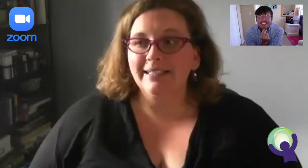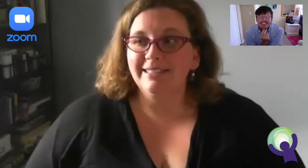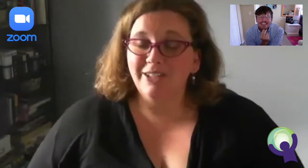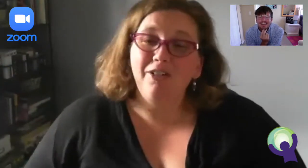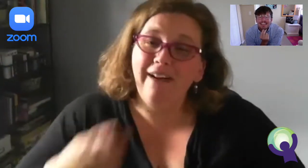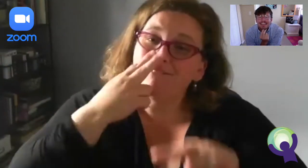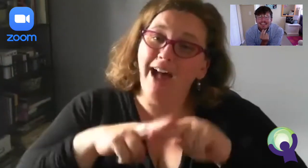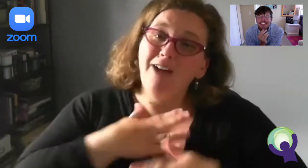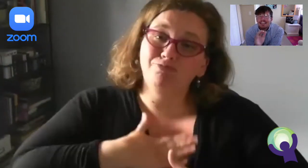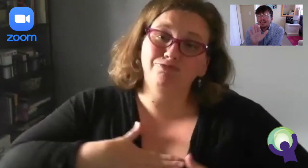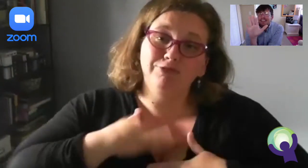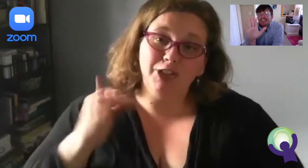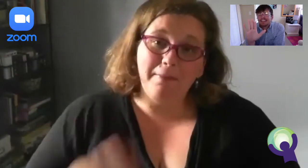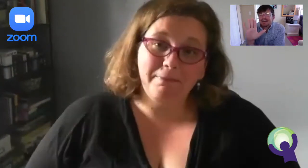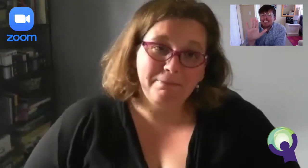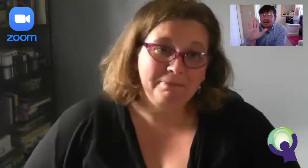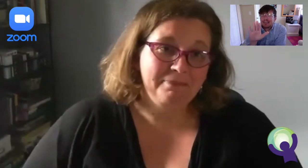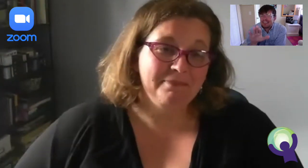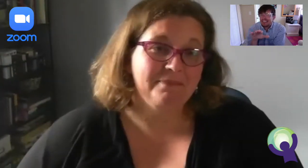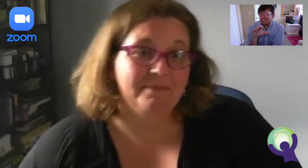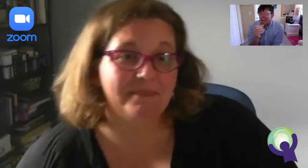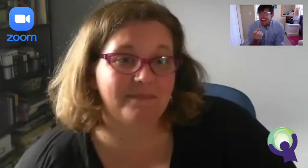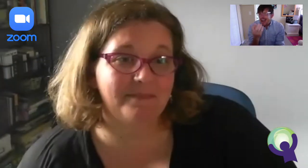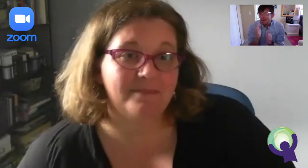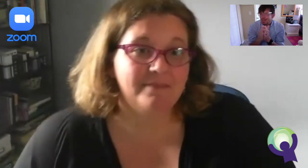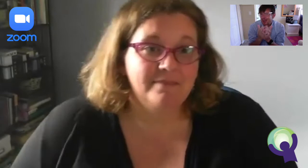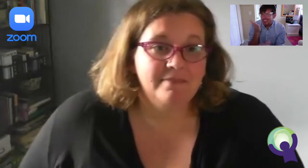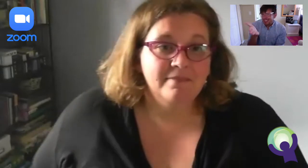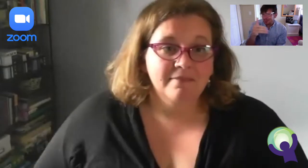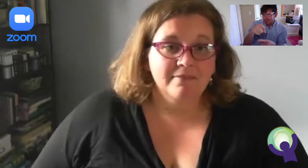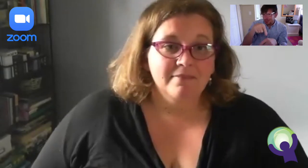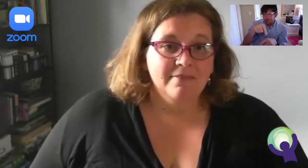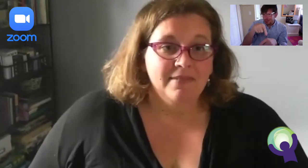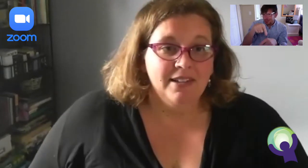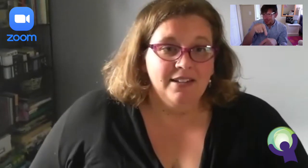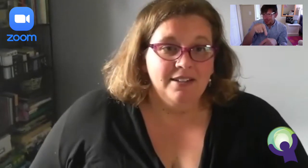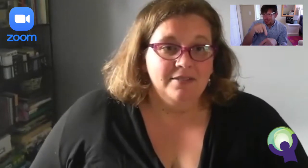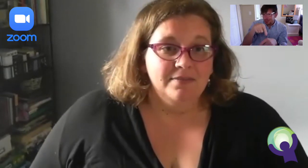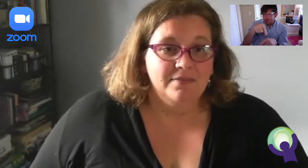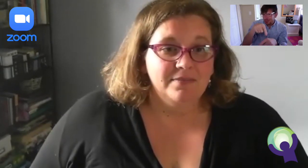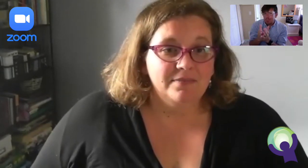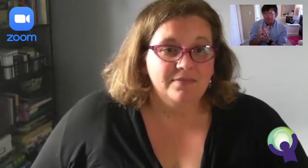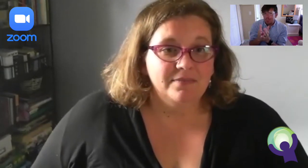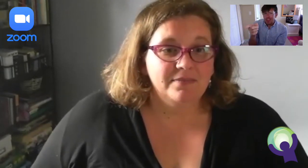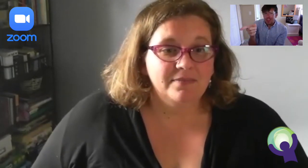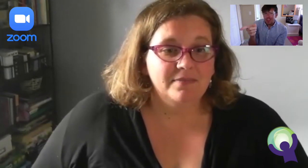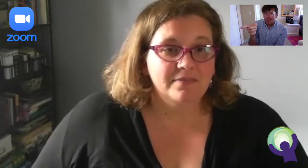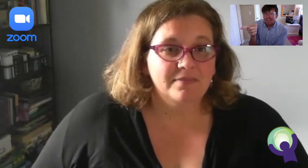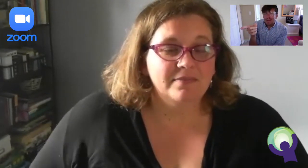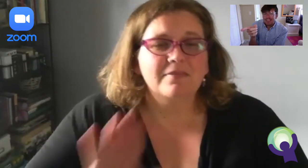needed to be done monthly were done so I really enjoyed that job. So how many books do you think were there at that time?